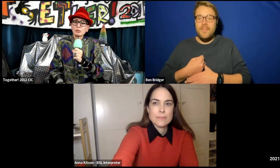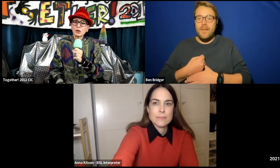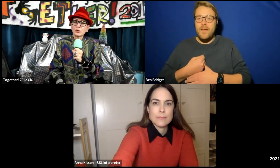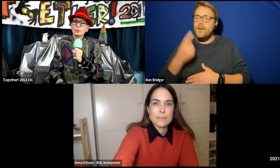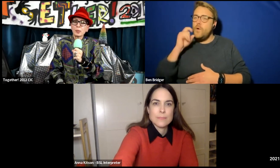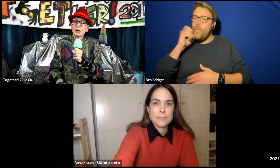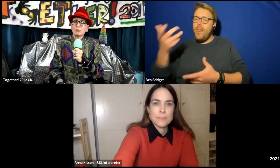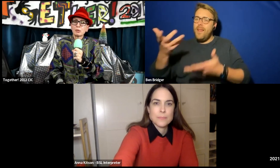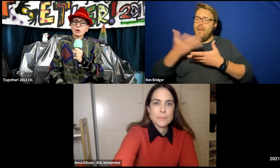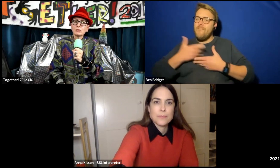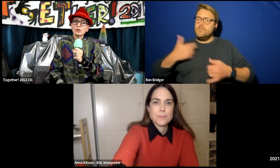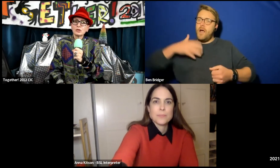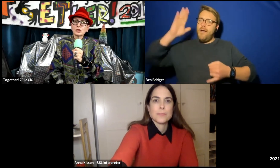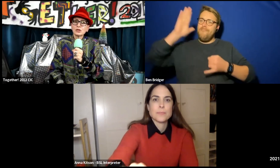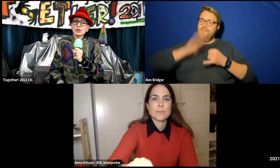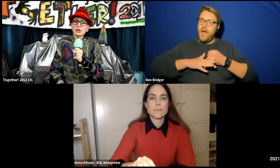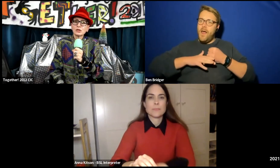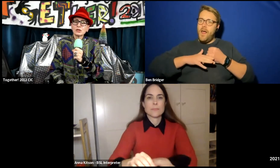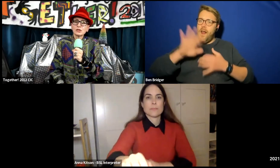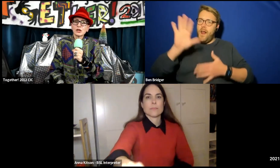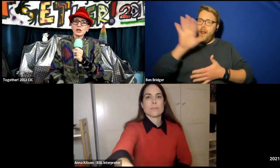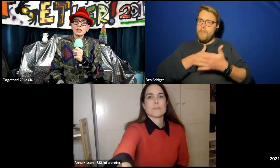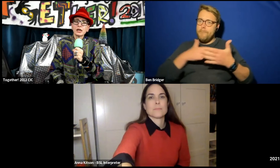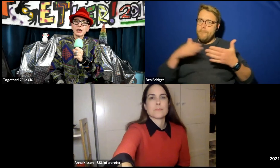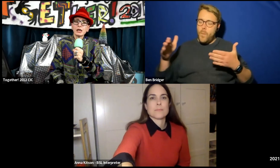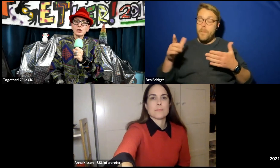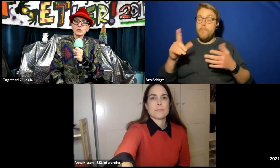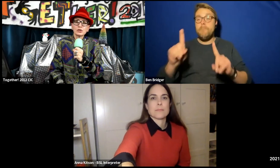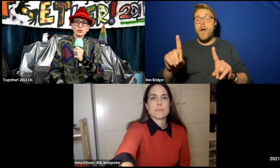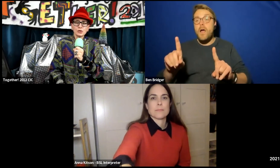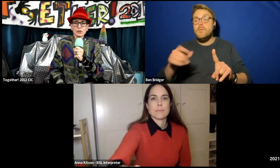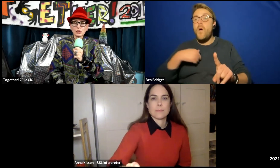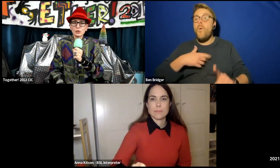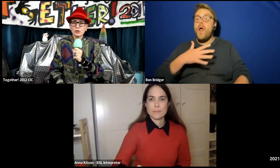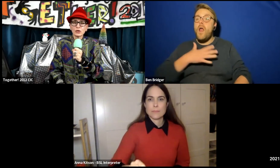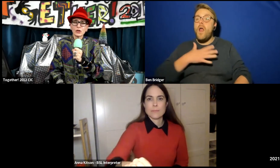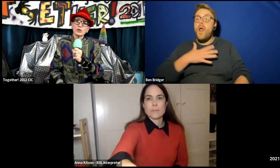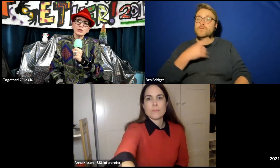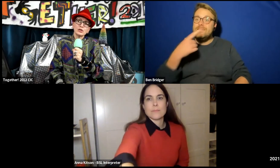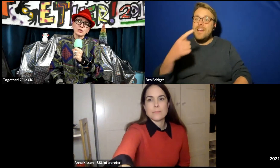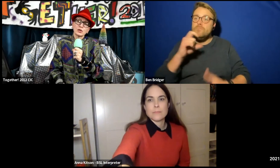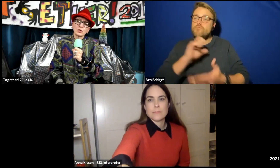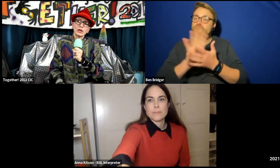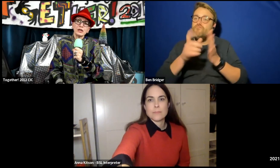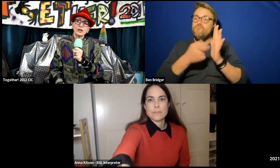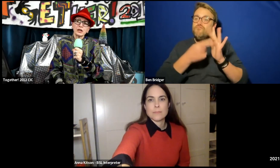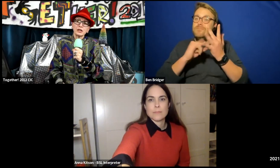poem, but I would just like to say hello to crystal who is only just got in, and